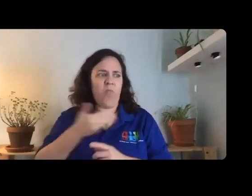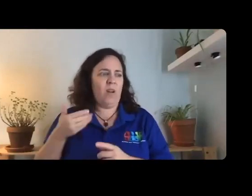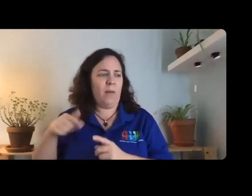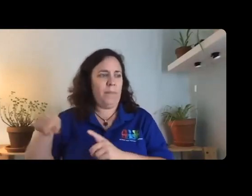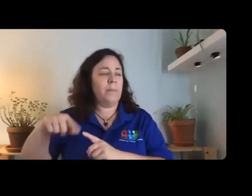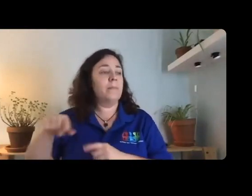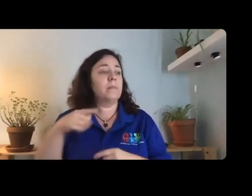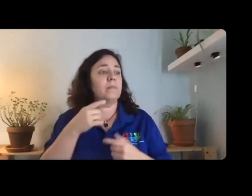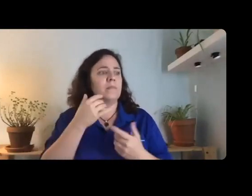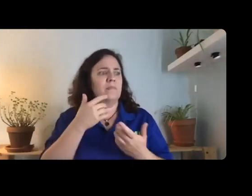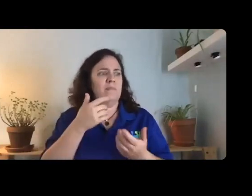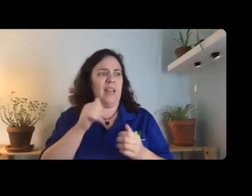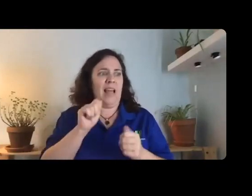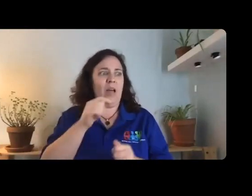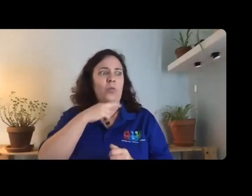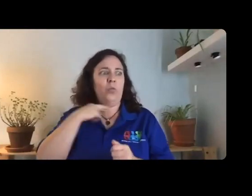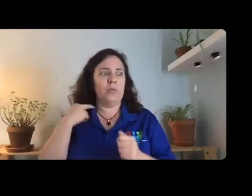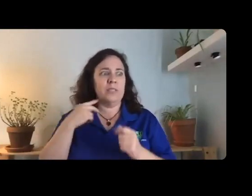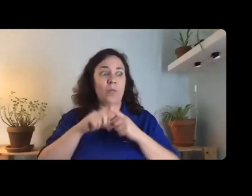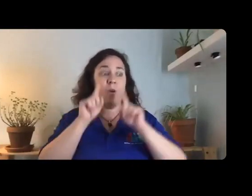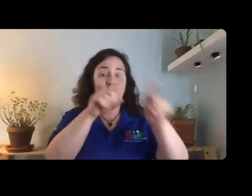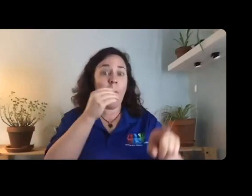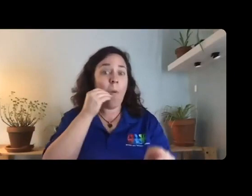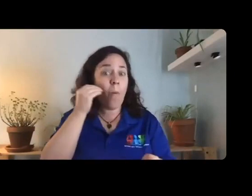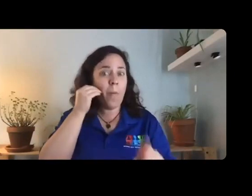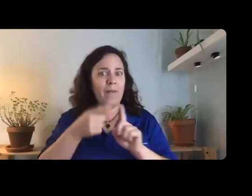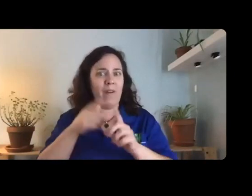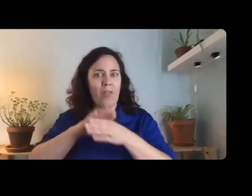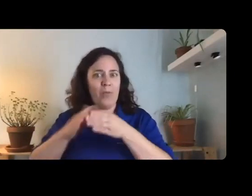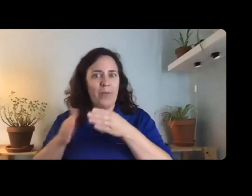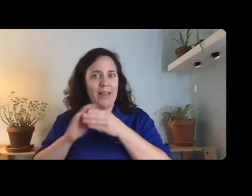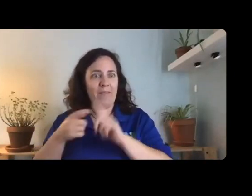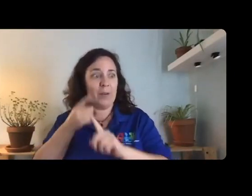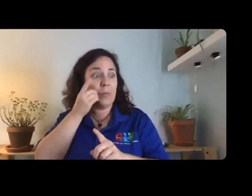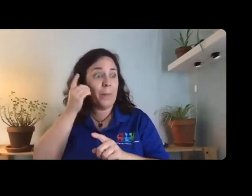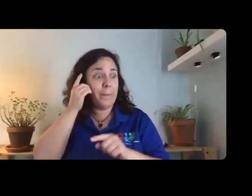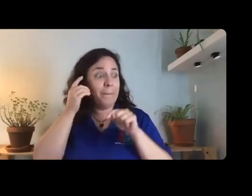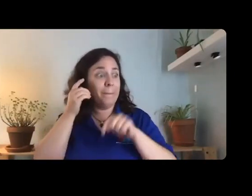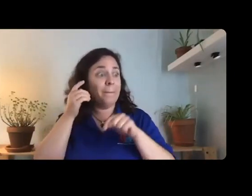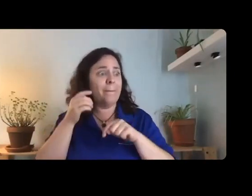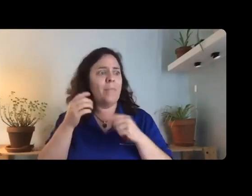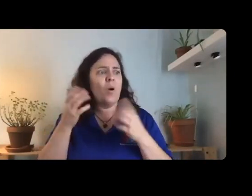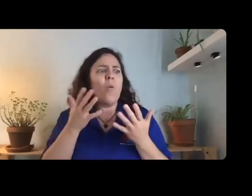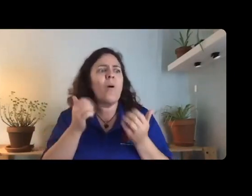welcoming to the LGBTQ community and they may be at risk when they leave the Deaf school